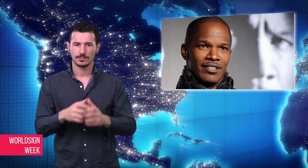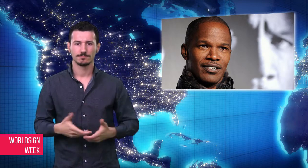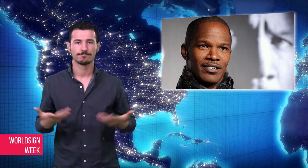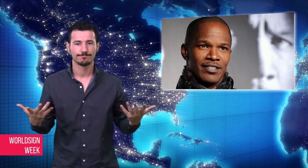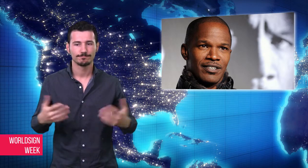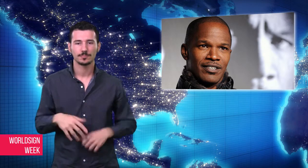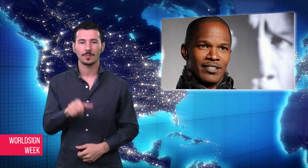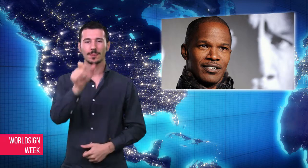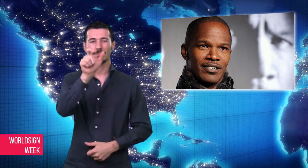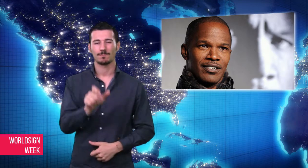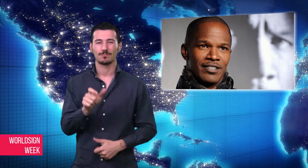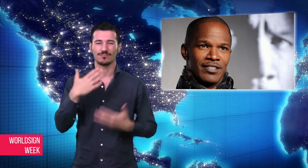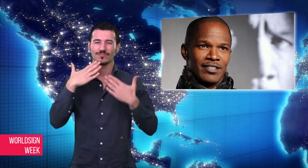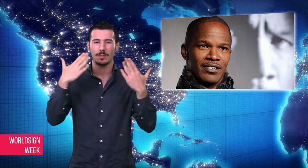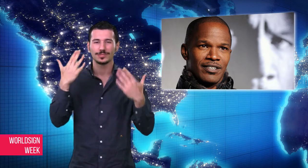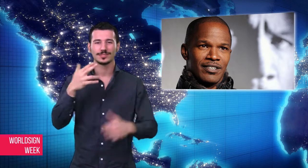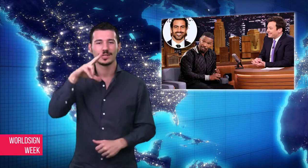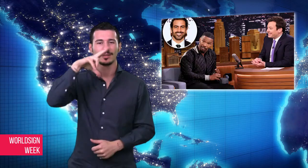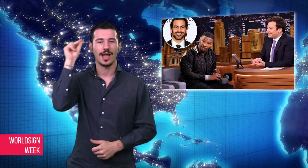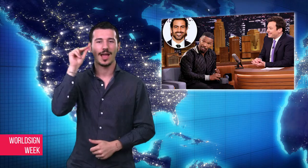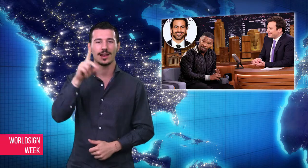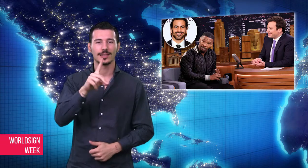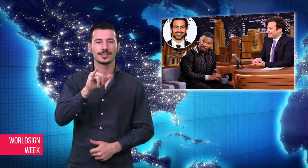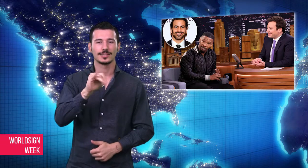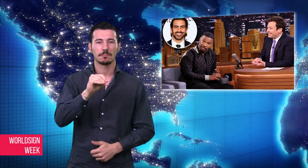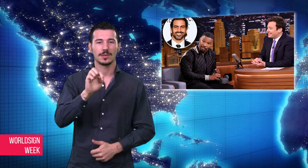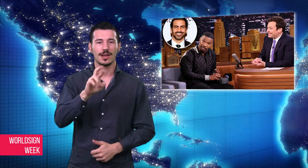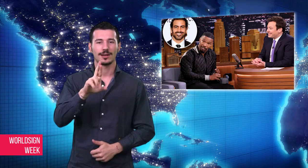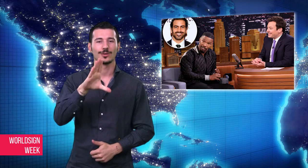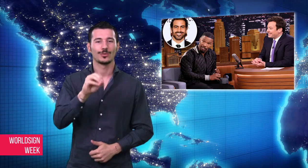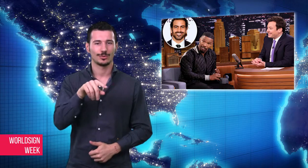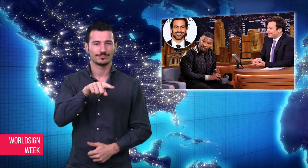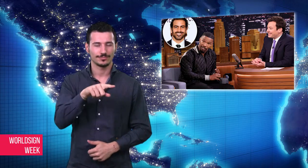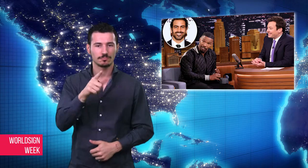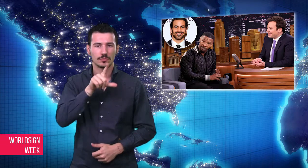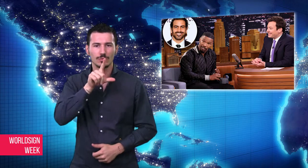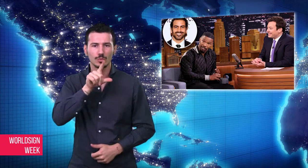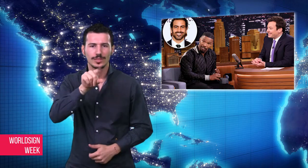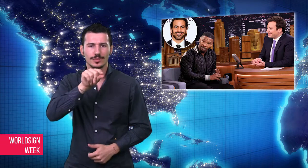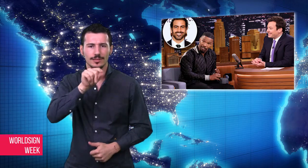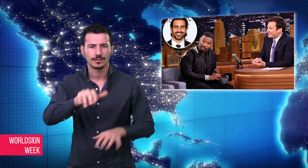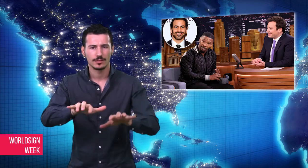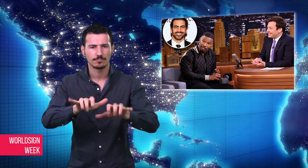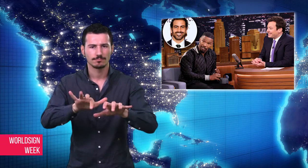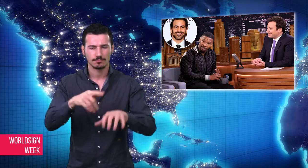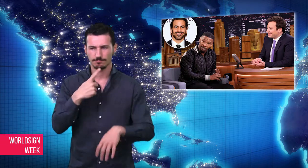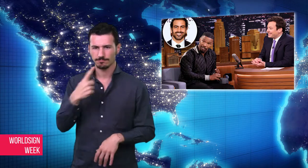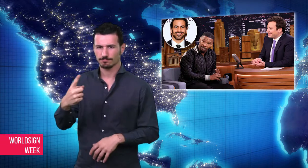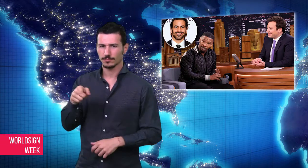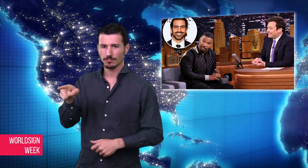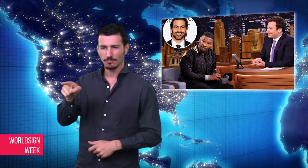nonsensical manner. Nyle DiMarco